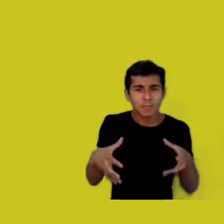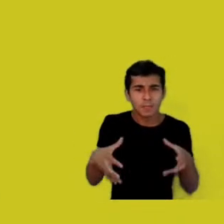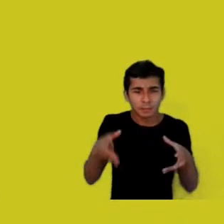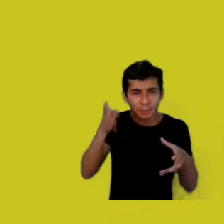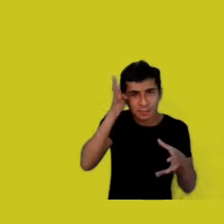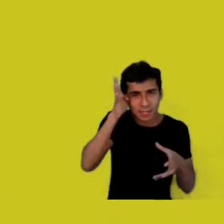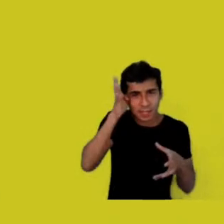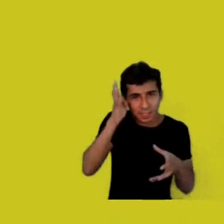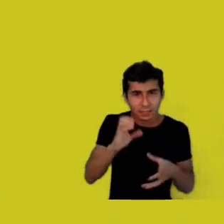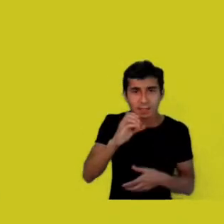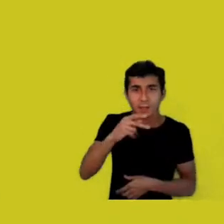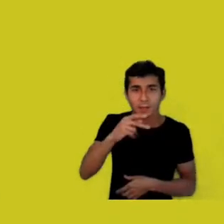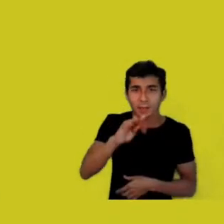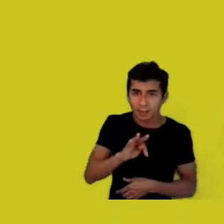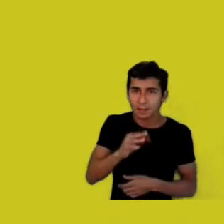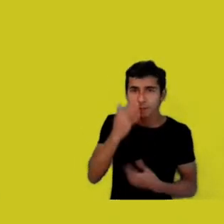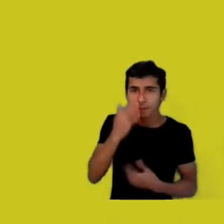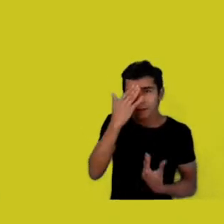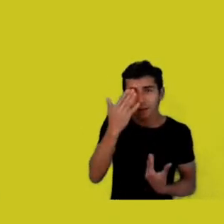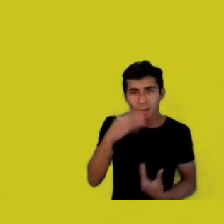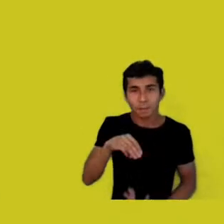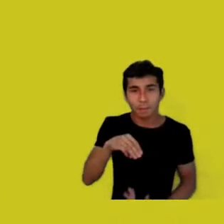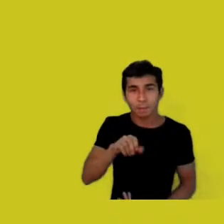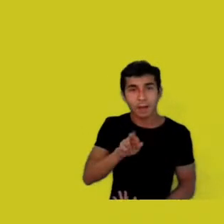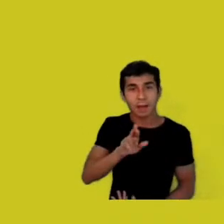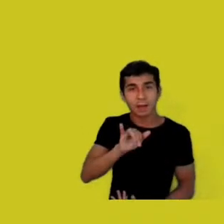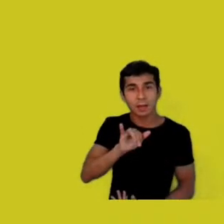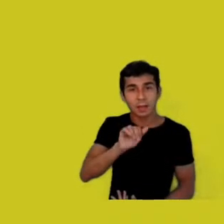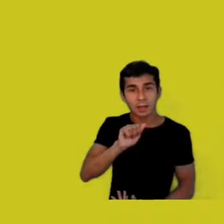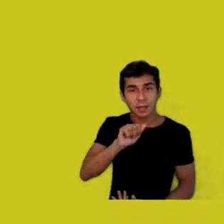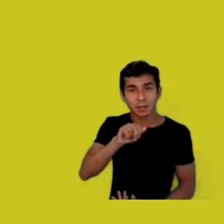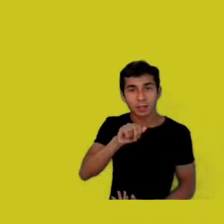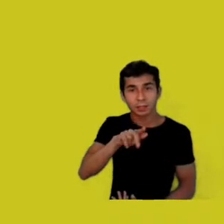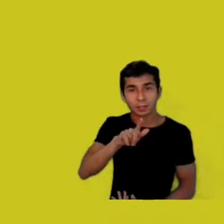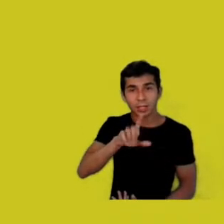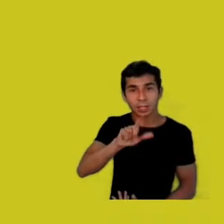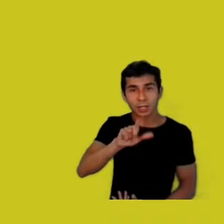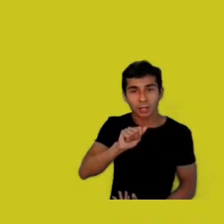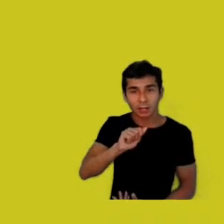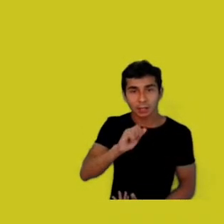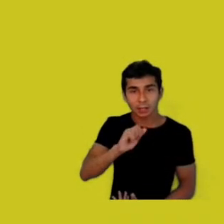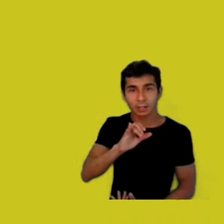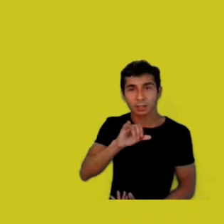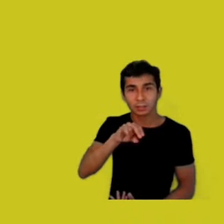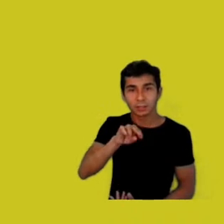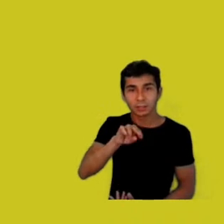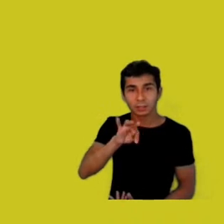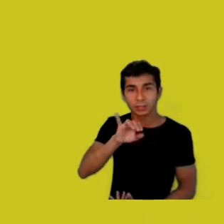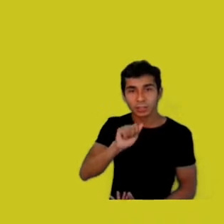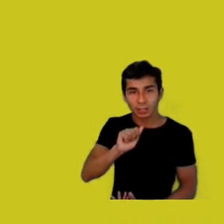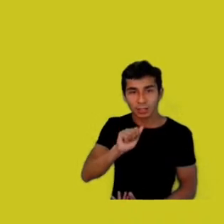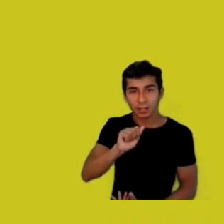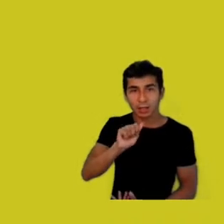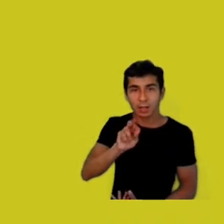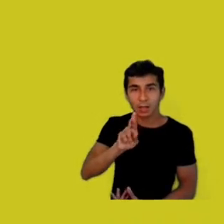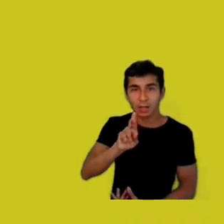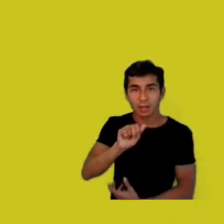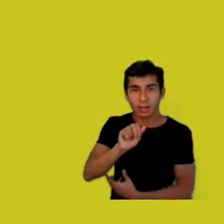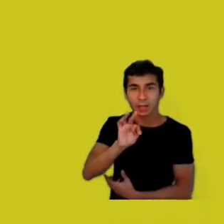Mariangela, Cíntia, Aratan, who was here in the beginning, Karen, Carlos,